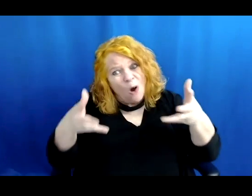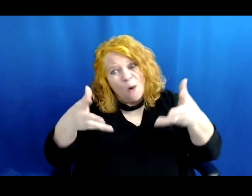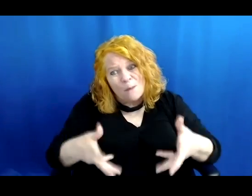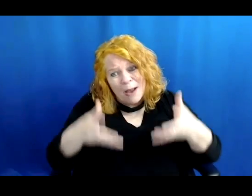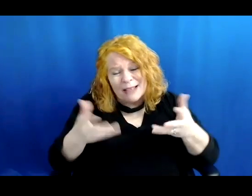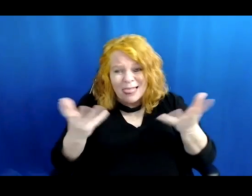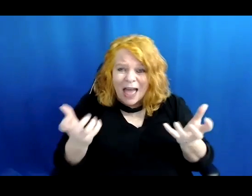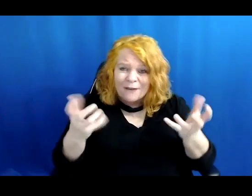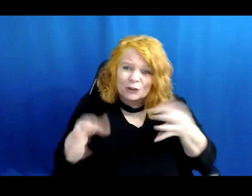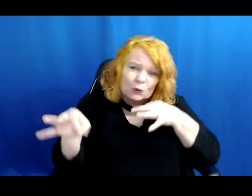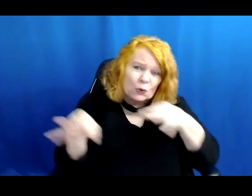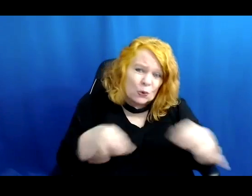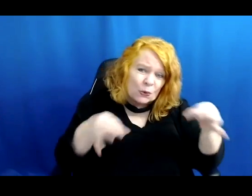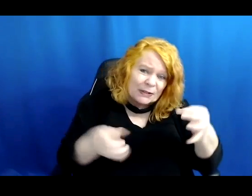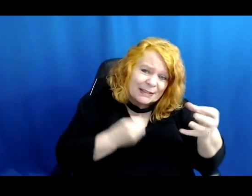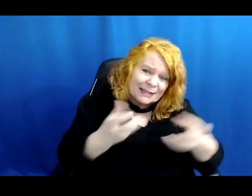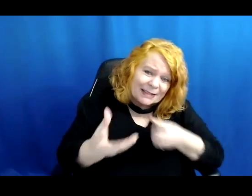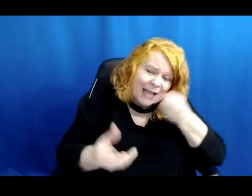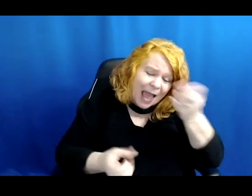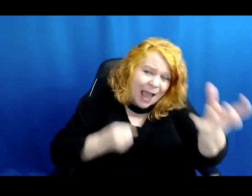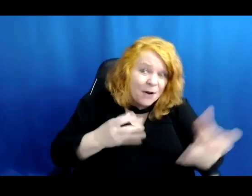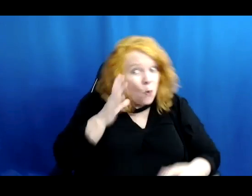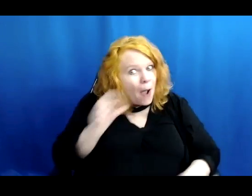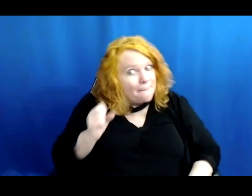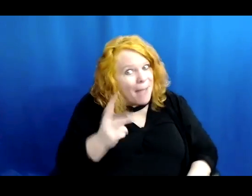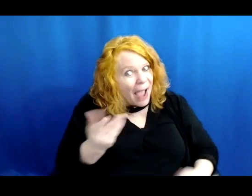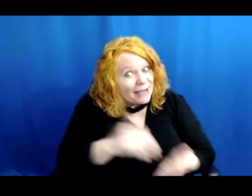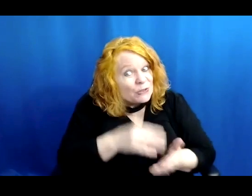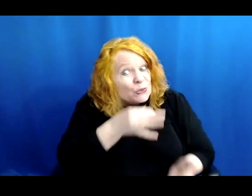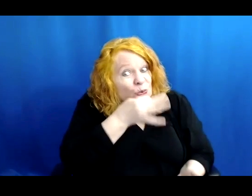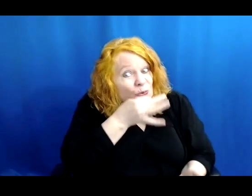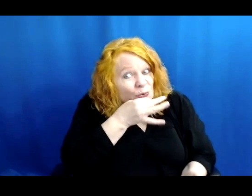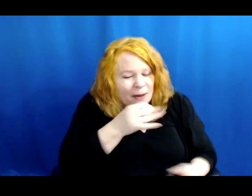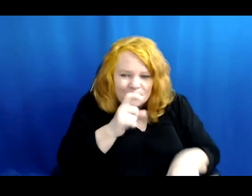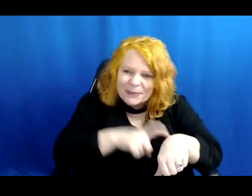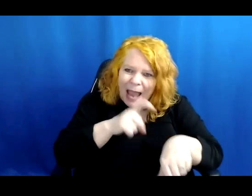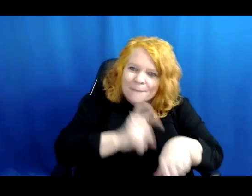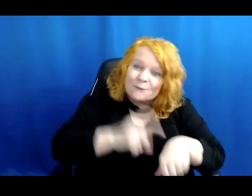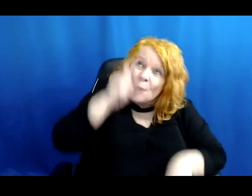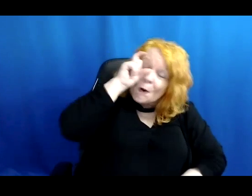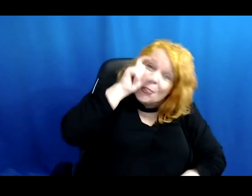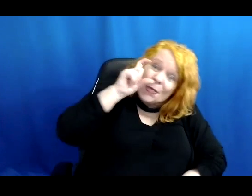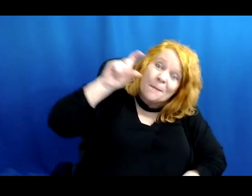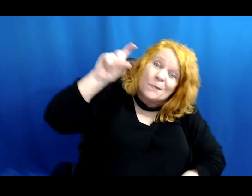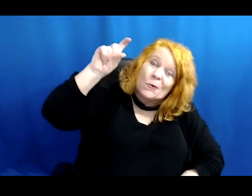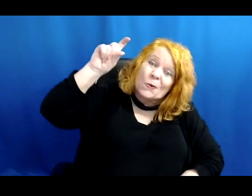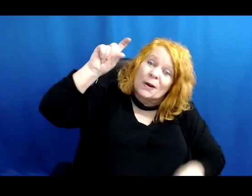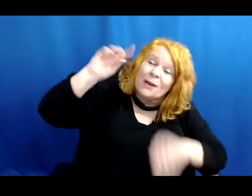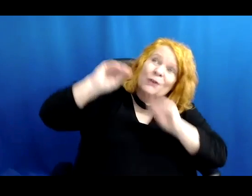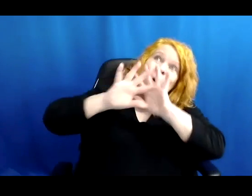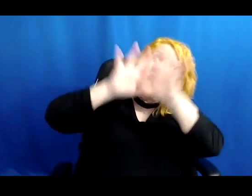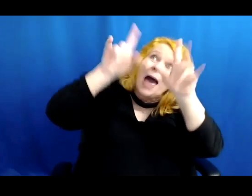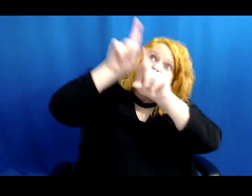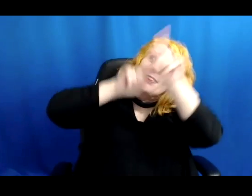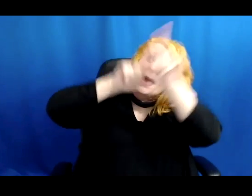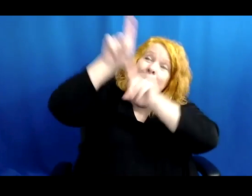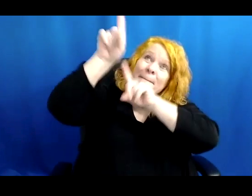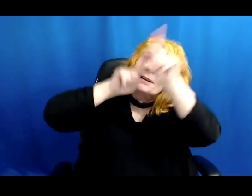We will be back very soon but now it is time for the moon to light the milky way.